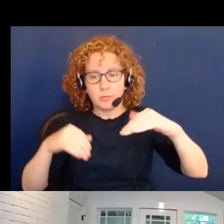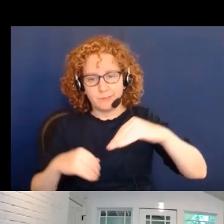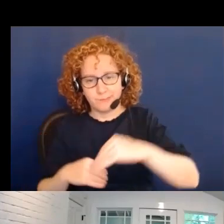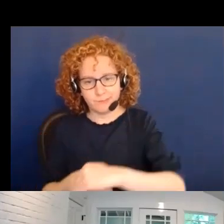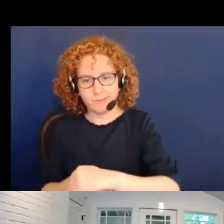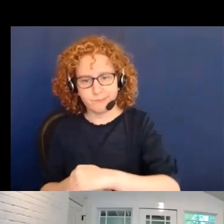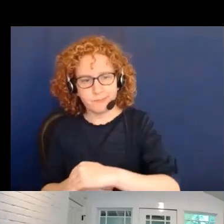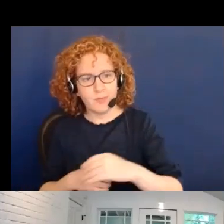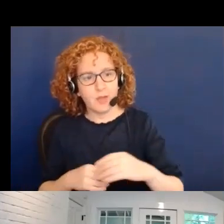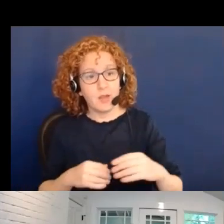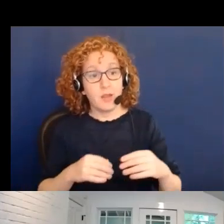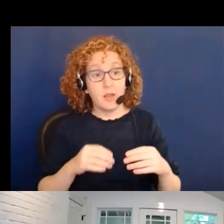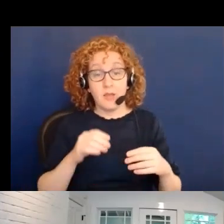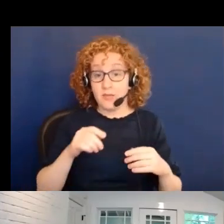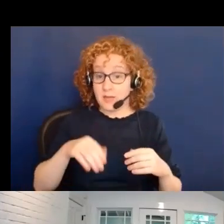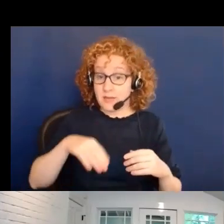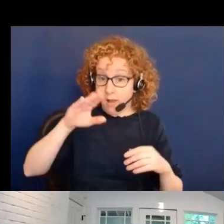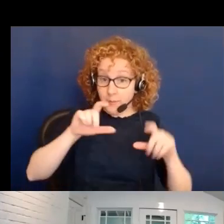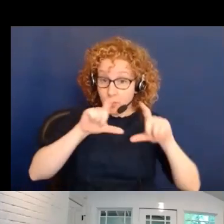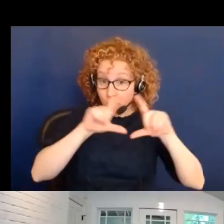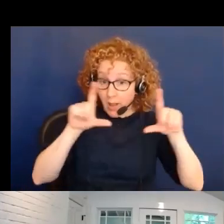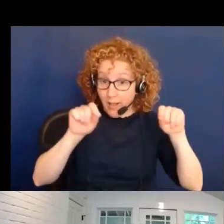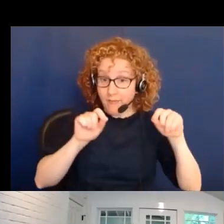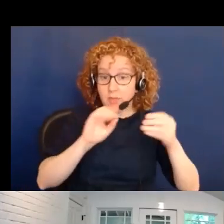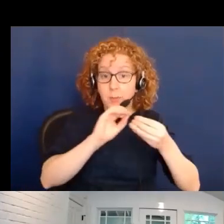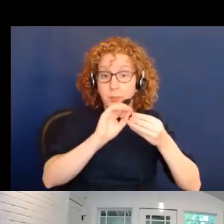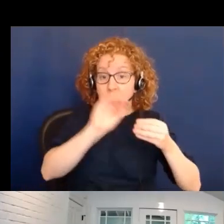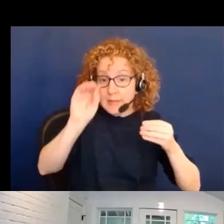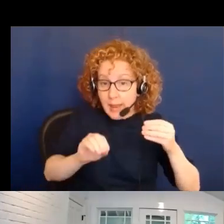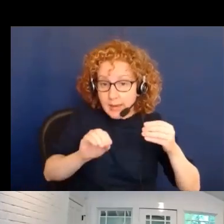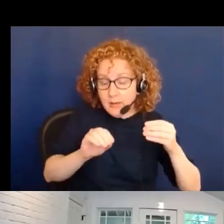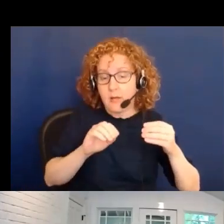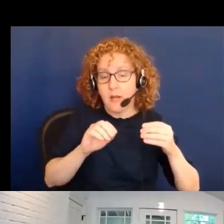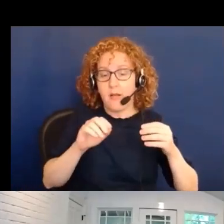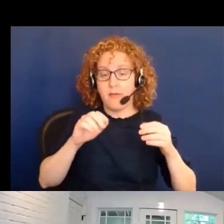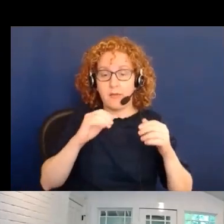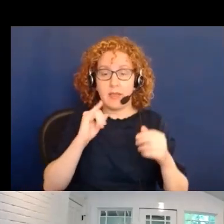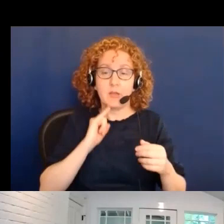of Israel who are fully vaccinated since the beginning of the year and on the bottom it